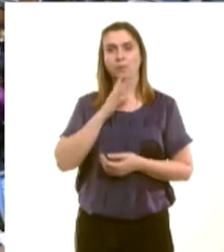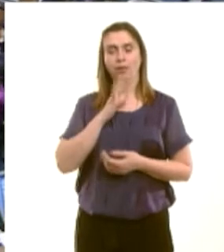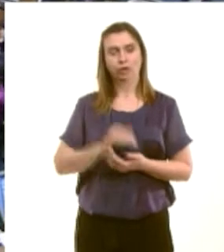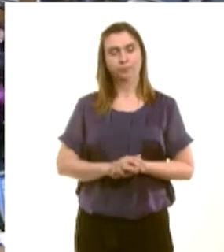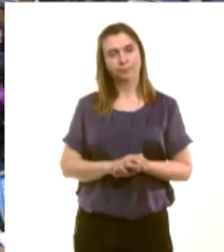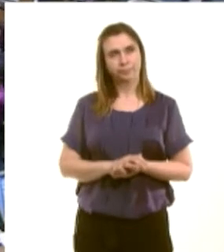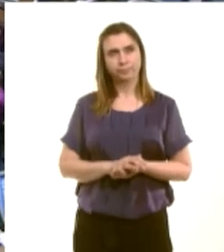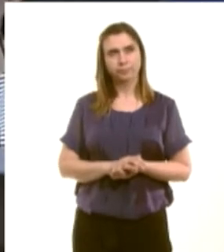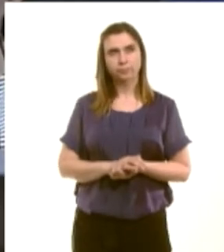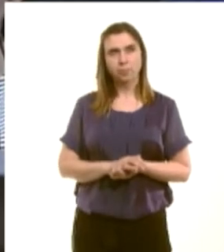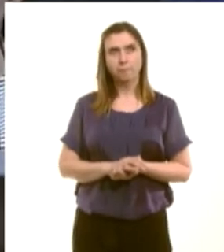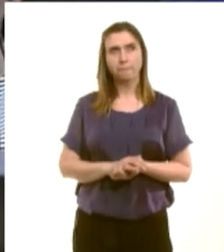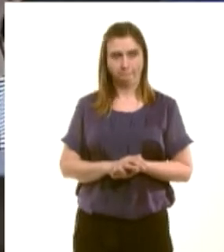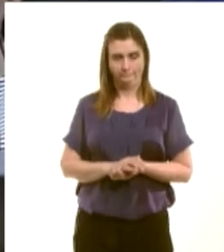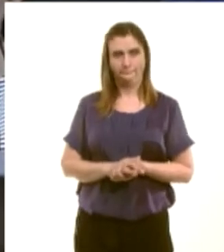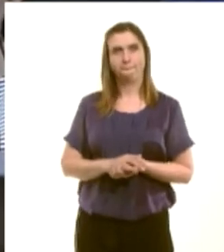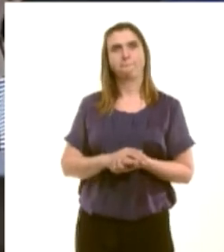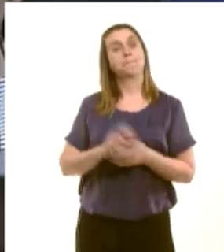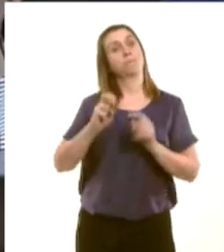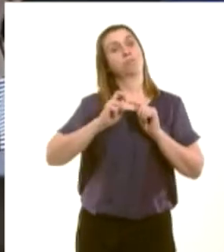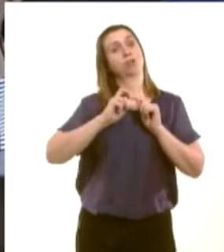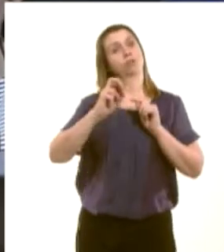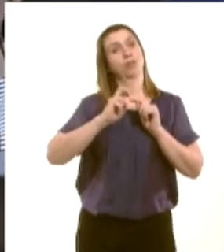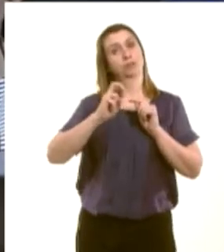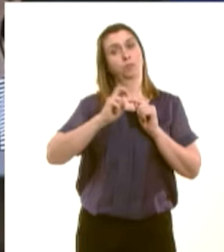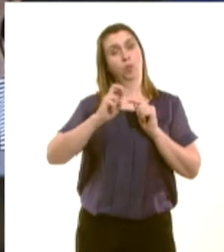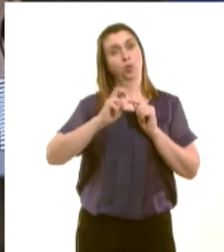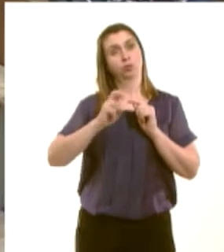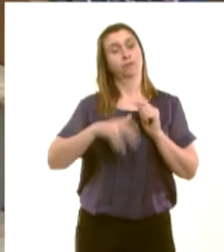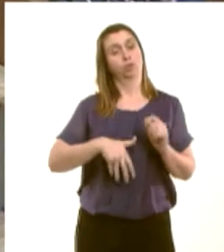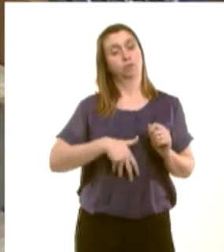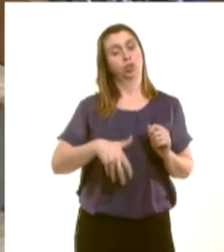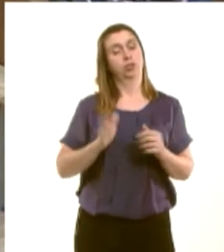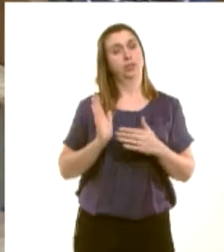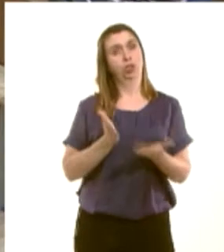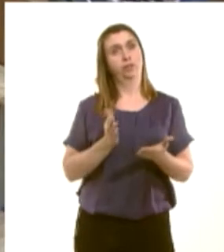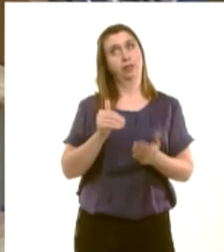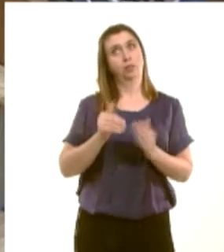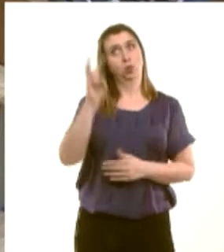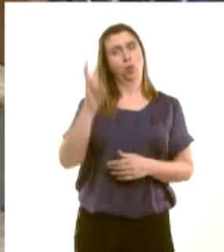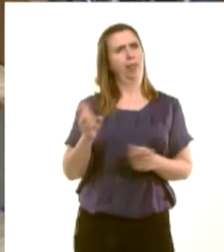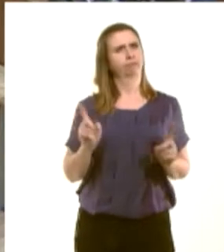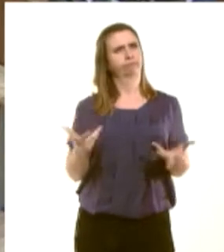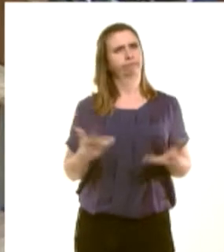defnyddio gwasanaethau mamolaeth yng ngogledd Cymru? OAQ(4)2200(FM) Carwyn Jones: Rwyín disgwyl i fyrddau iechyd ddarparuír drafnidiaeth briodol i gefnogi